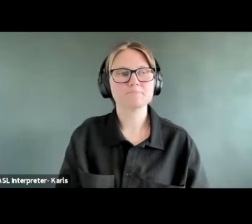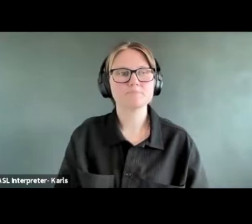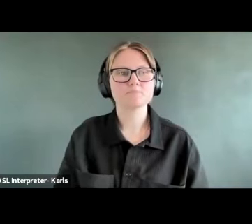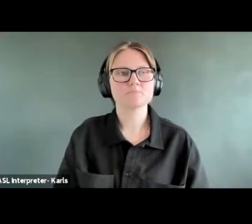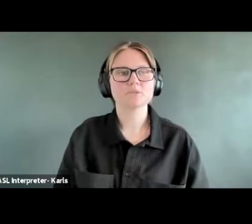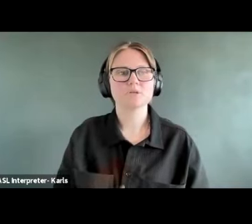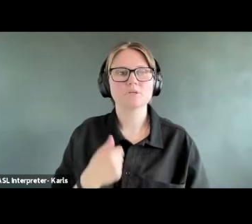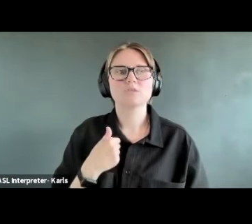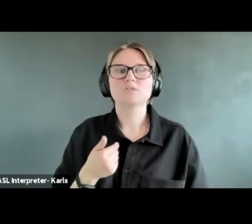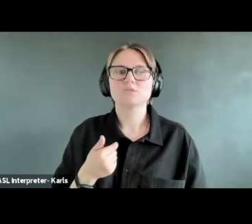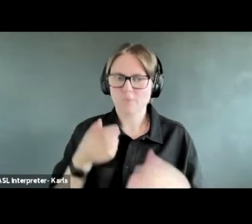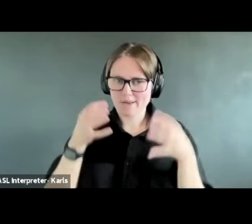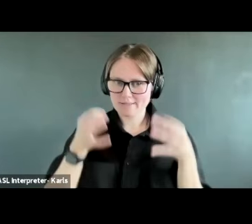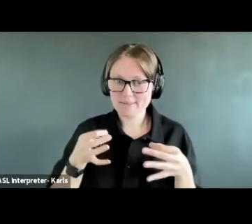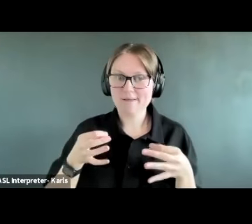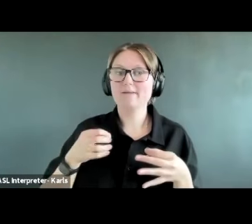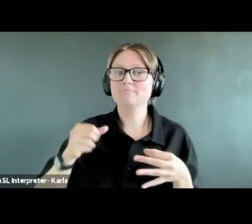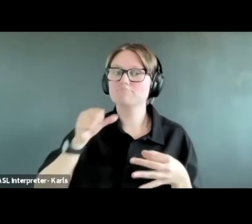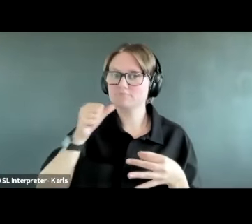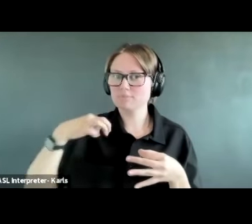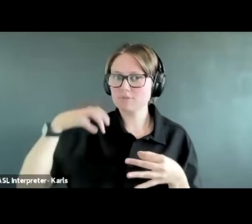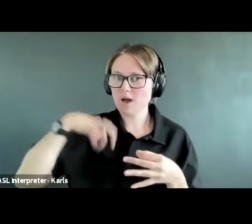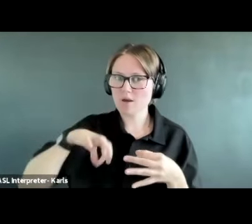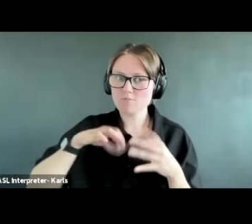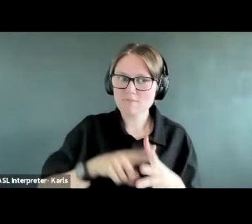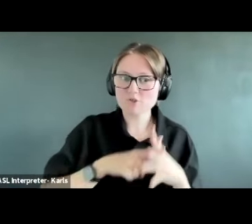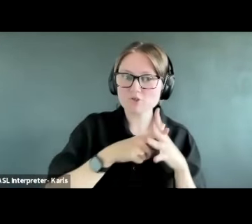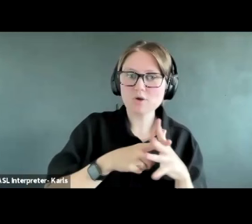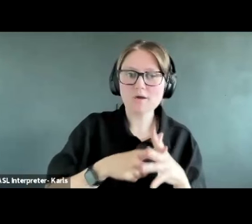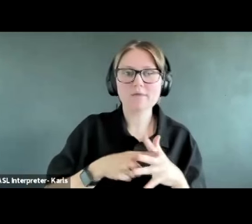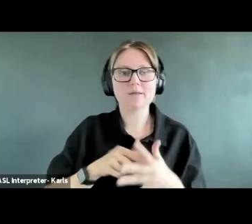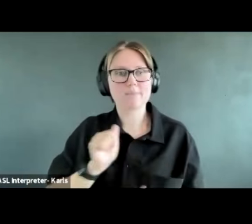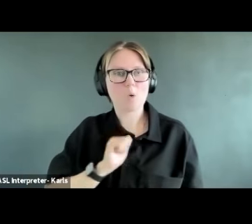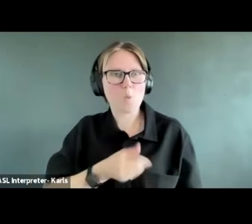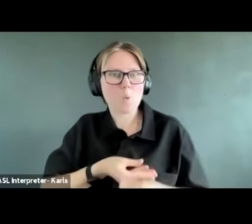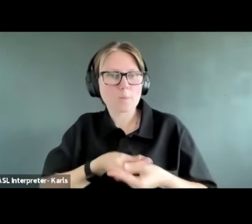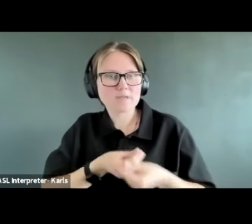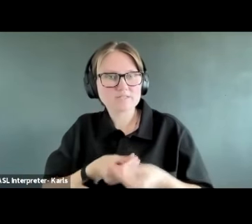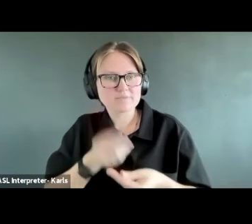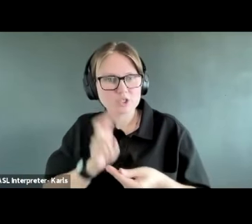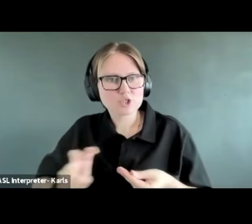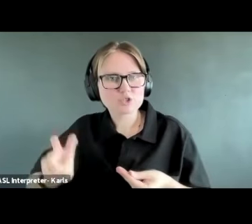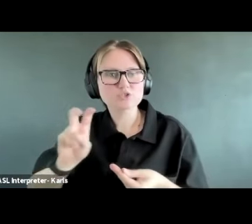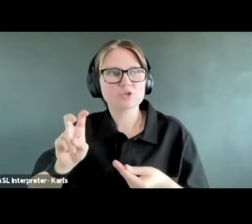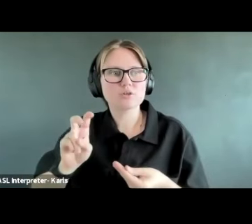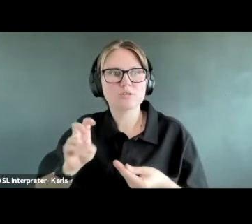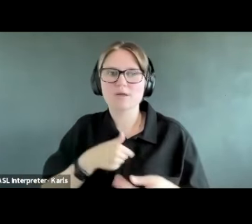my nonprofit and my own breastfeeding journey of breastfeeding Nolan for four and a half years. And he was